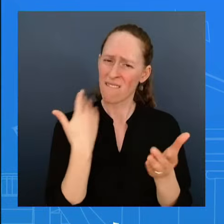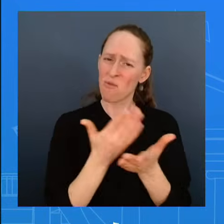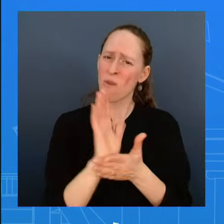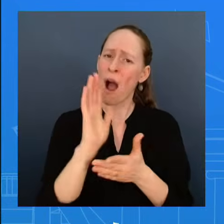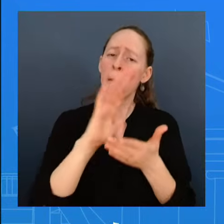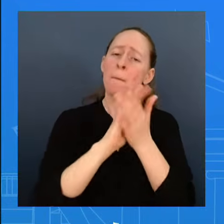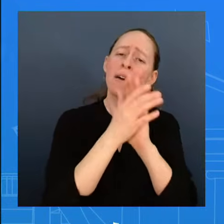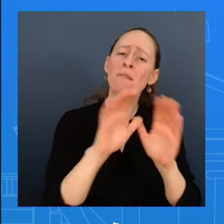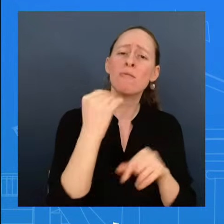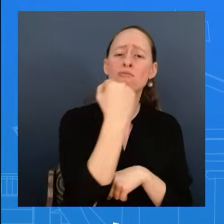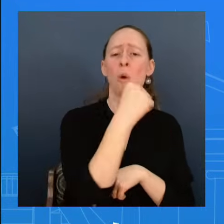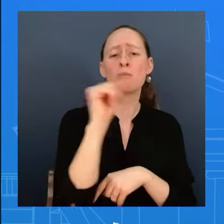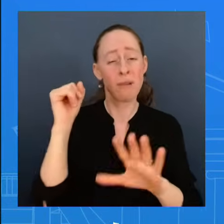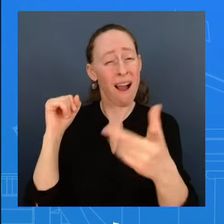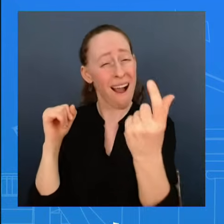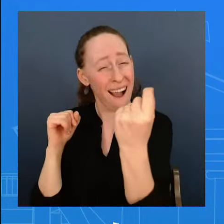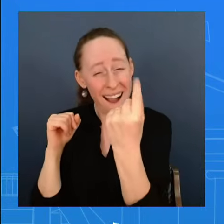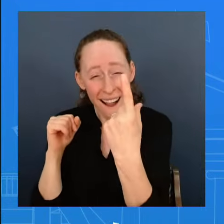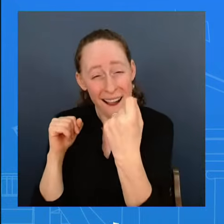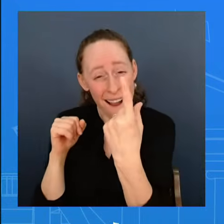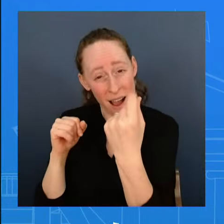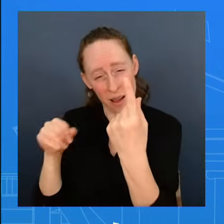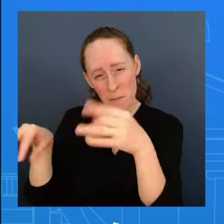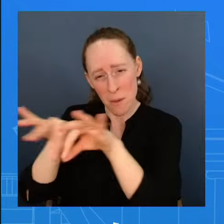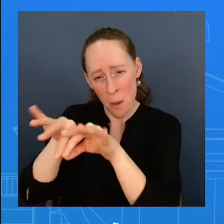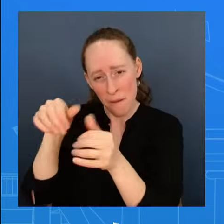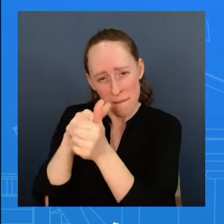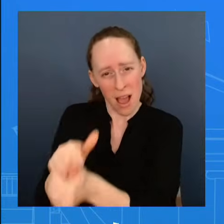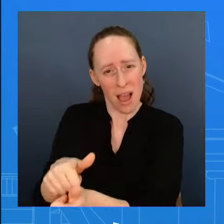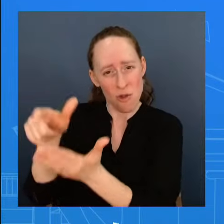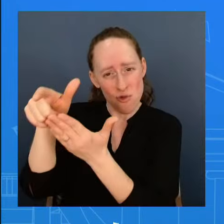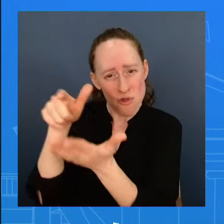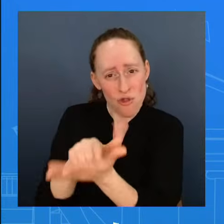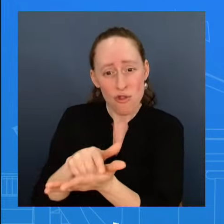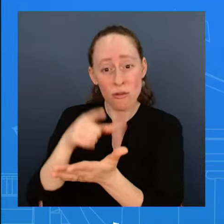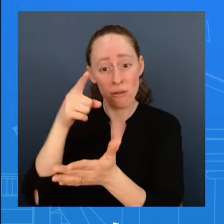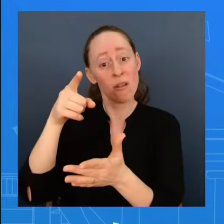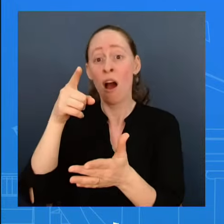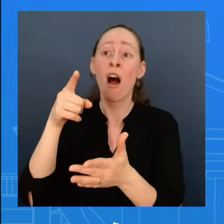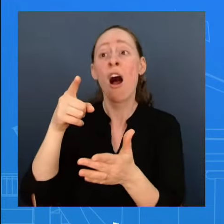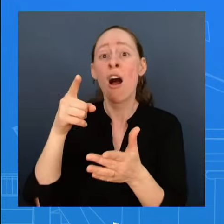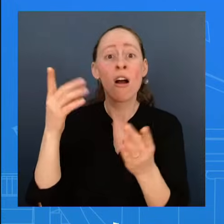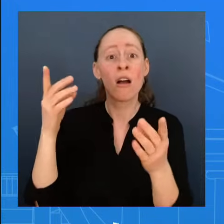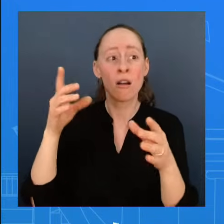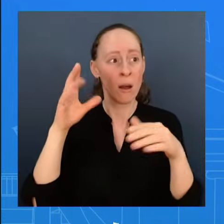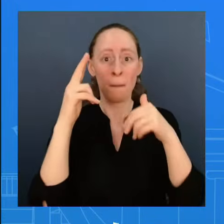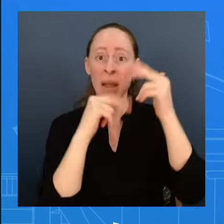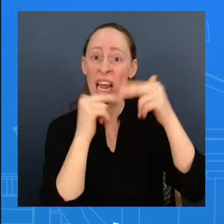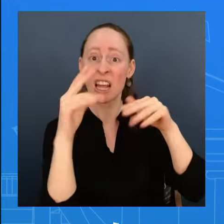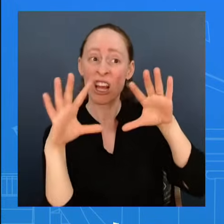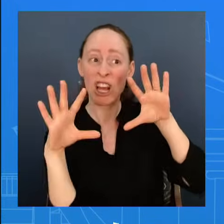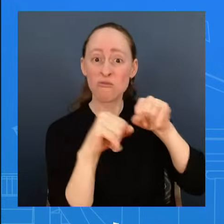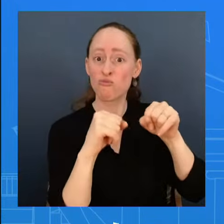forcibly taking over a building is not peaceful. It's just not. Students have the right to feel safe.